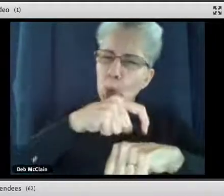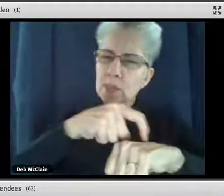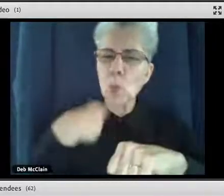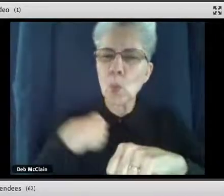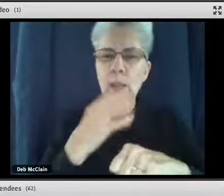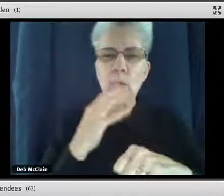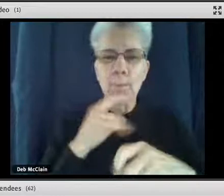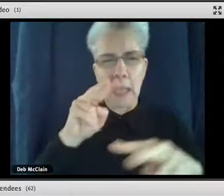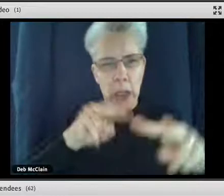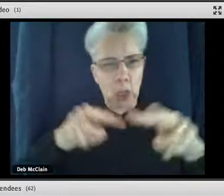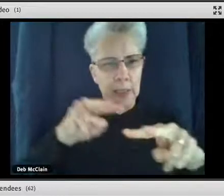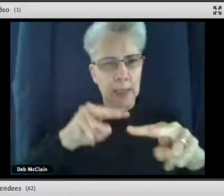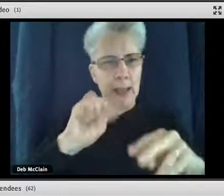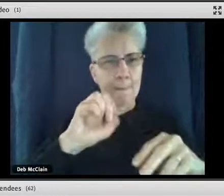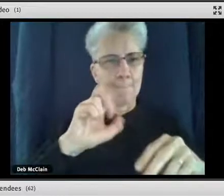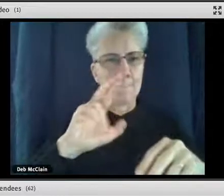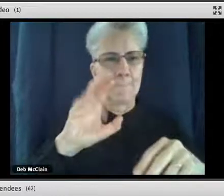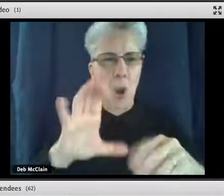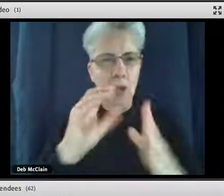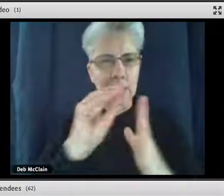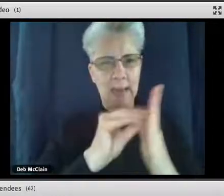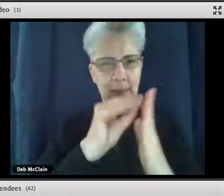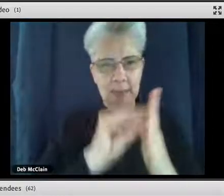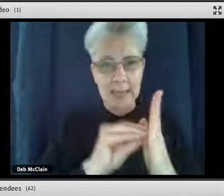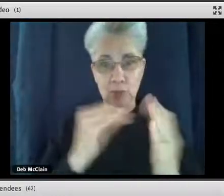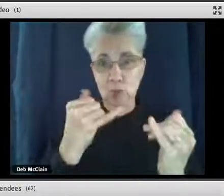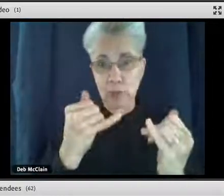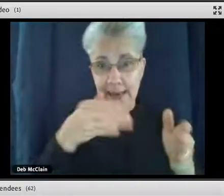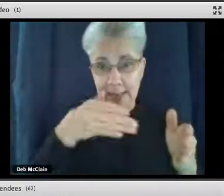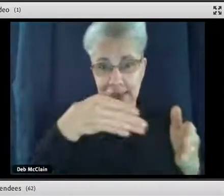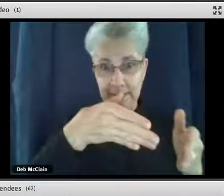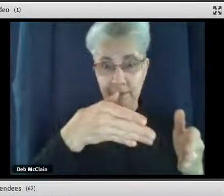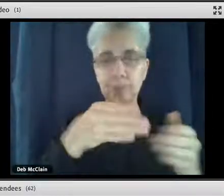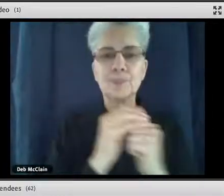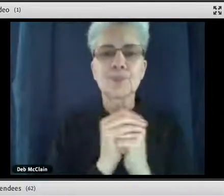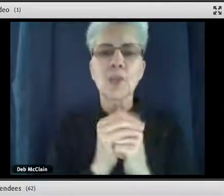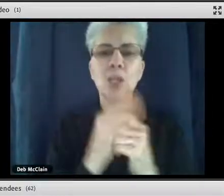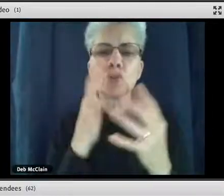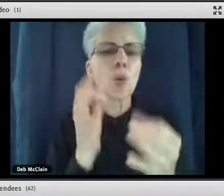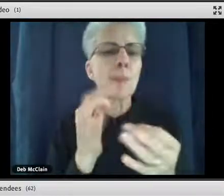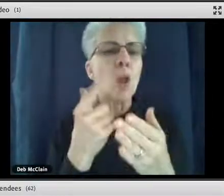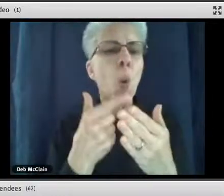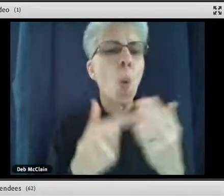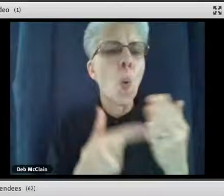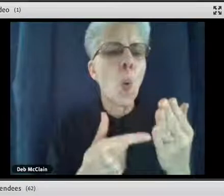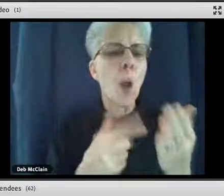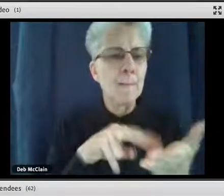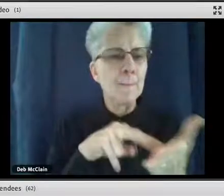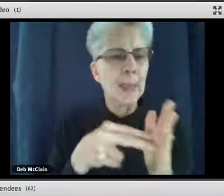we're just going to be looking at MARC documentation today to determine what to put in fixed fields. Okay?